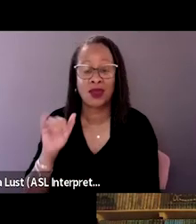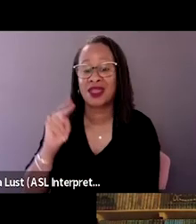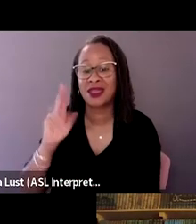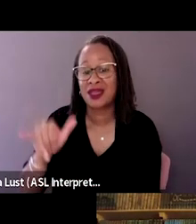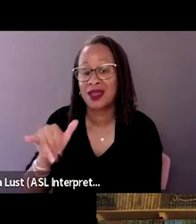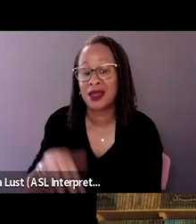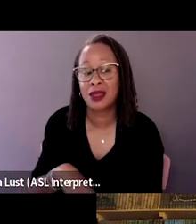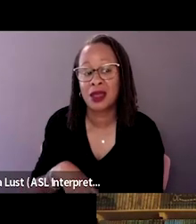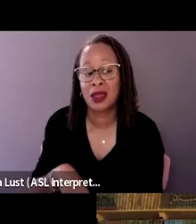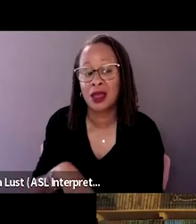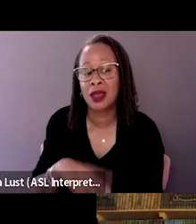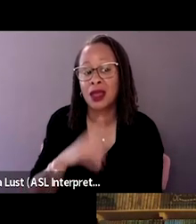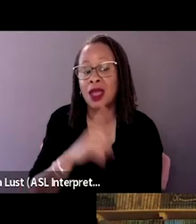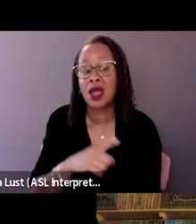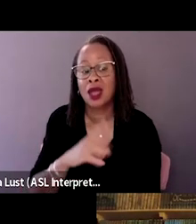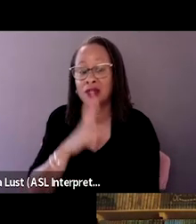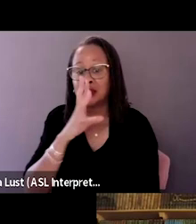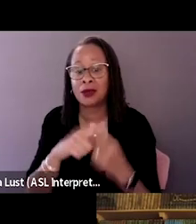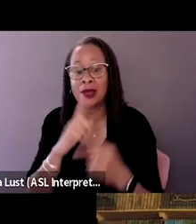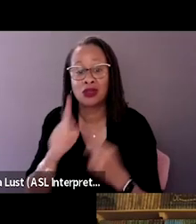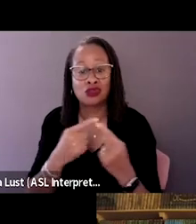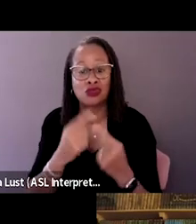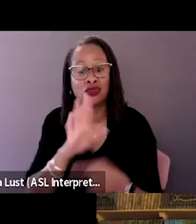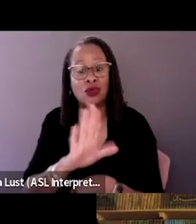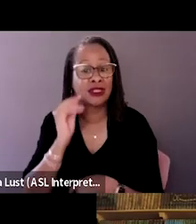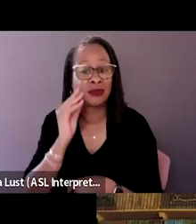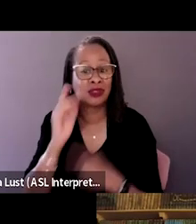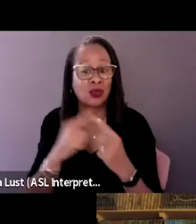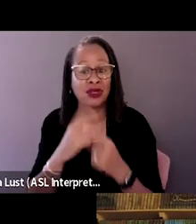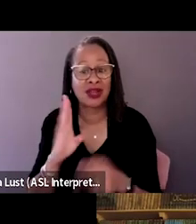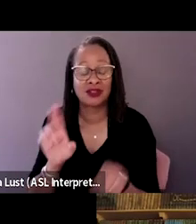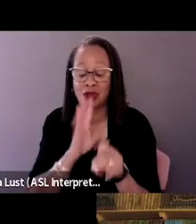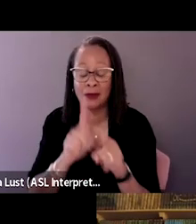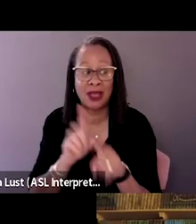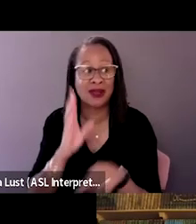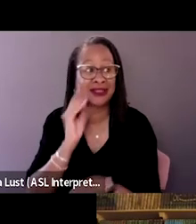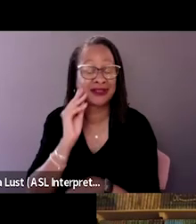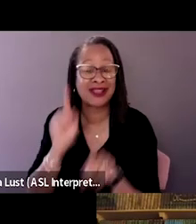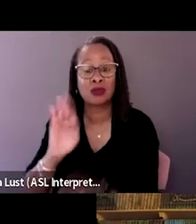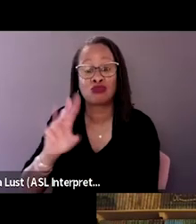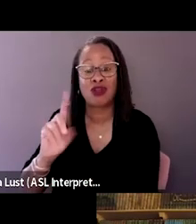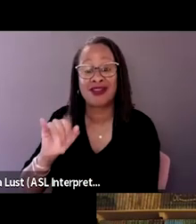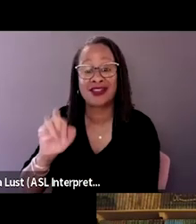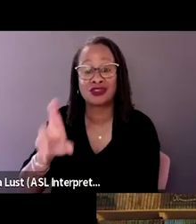with your experience from also coming from a broadcaster, but now as an independent producer. How do you see the difference between a creative documentary